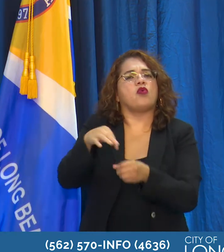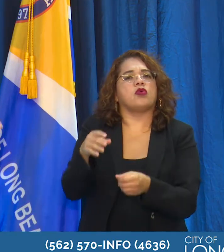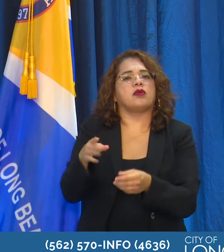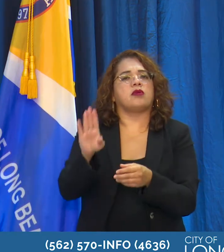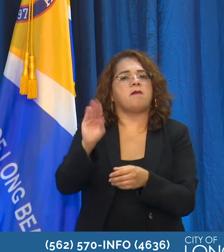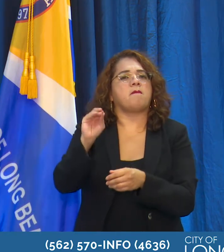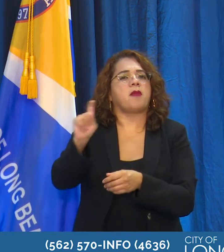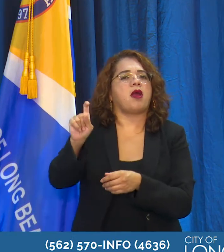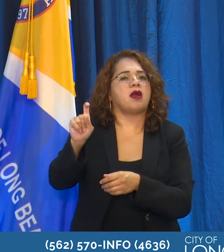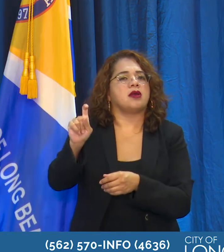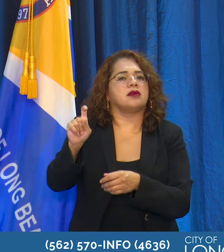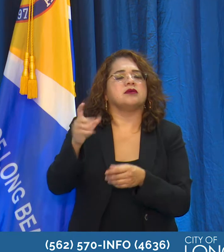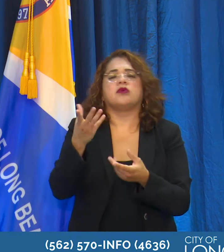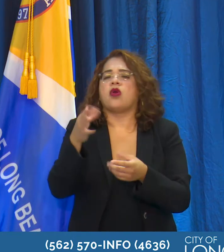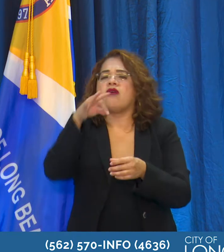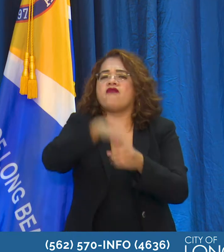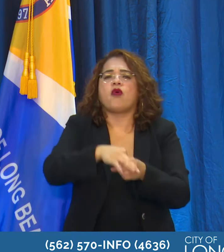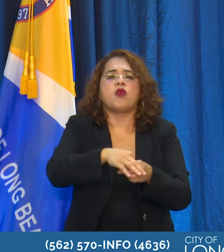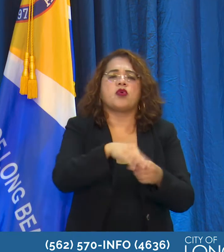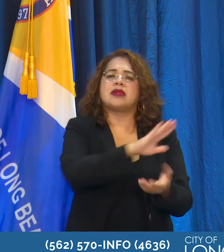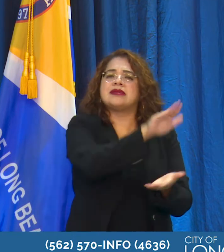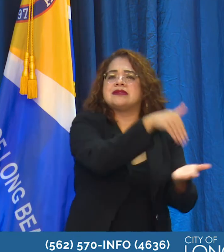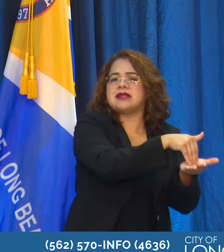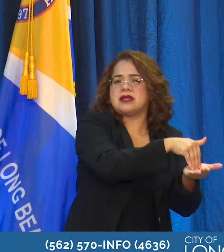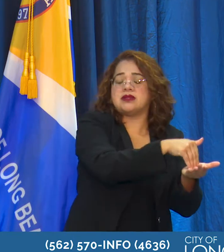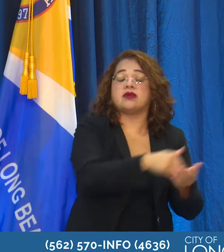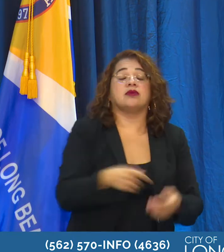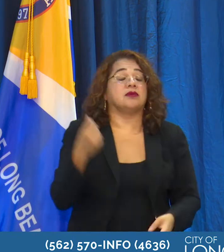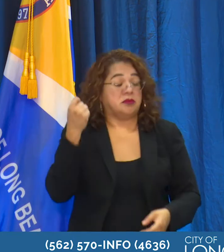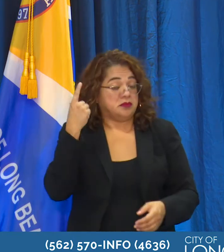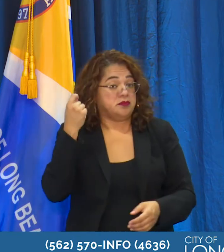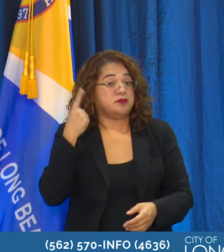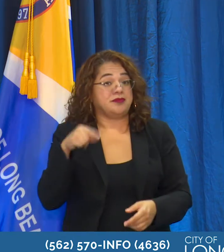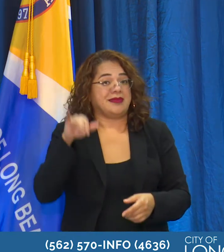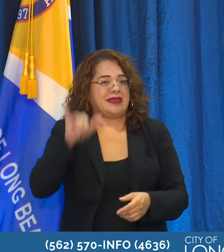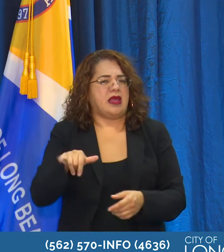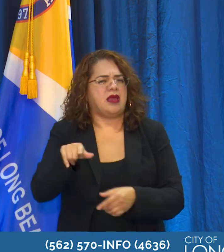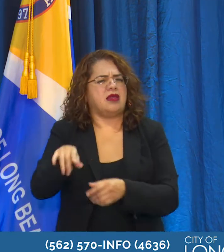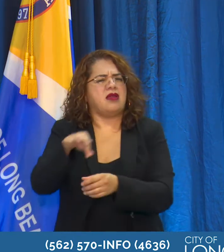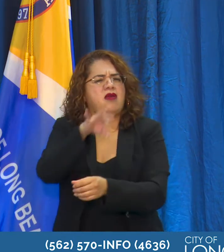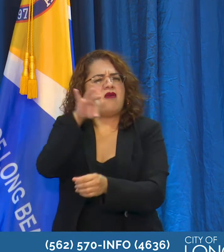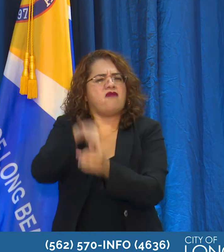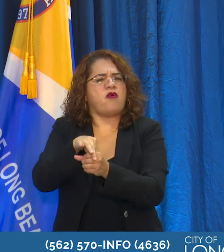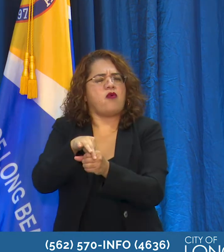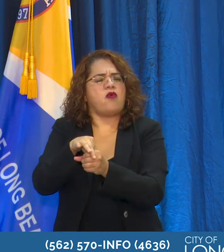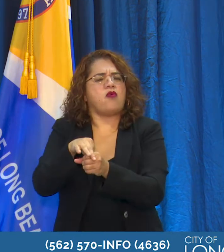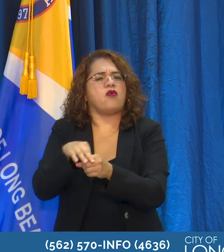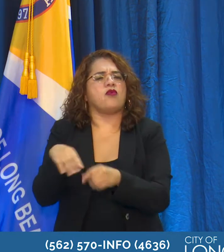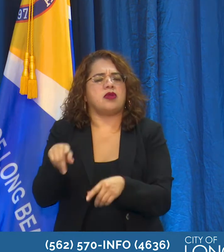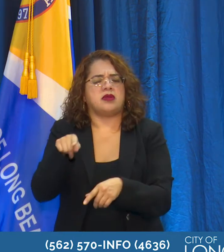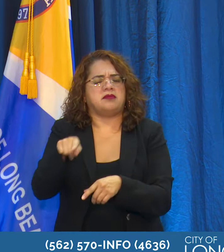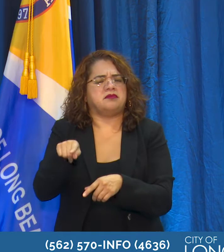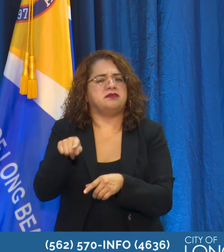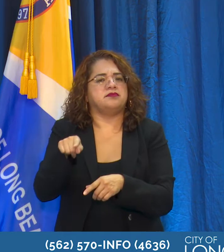seen that more and more. This year we have a new initiative we are announcing which we're excited about.